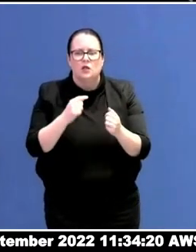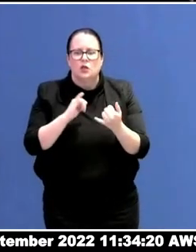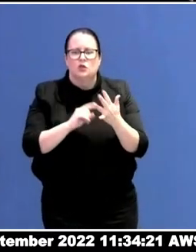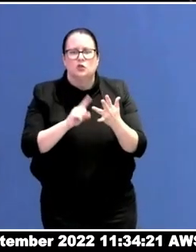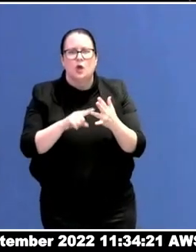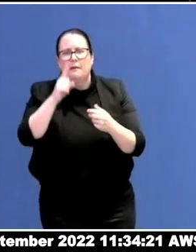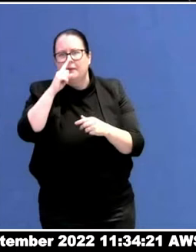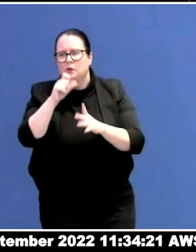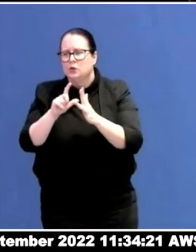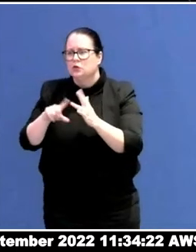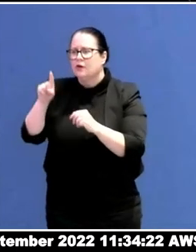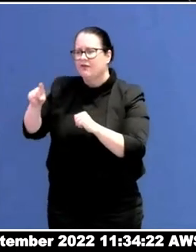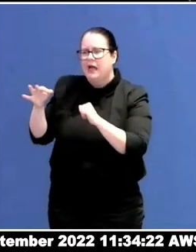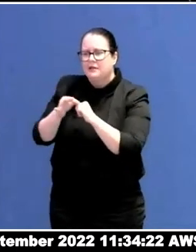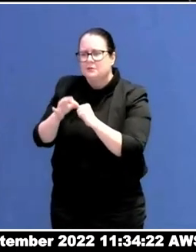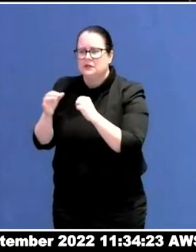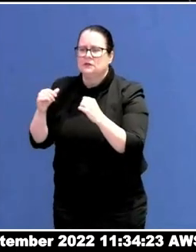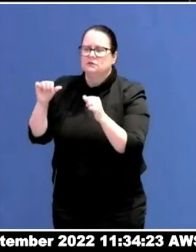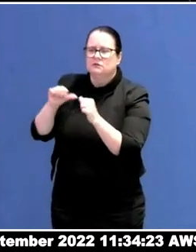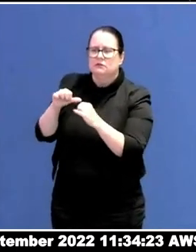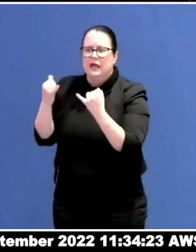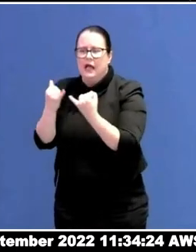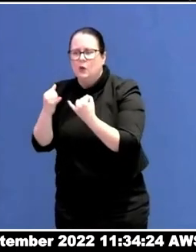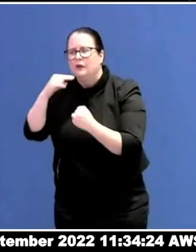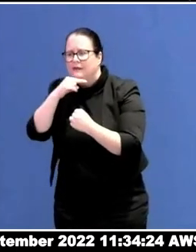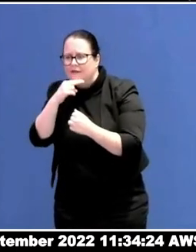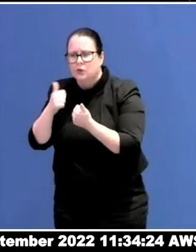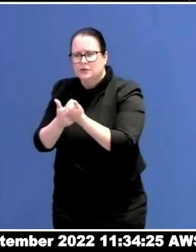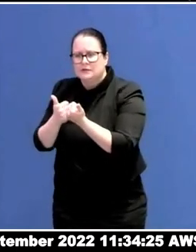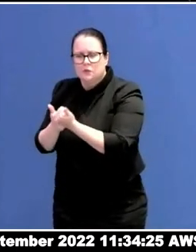husband or their uncle or their nephew and working through their needs, catering for